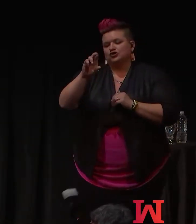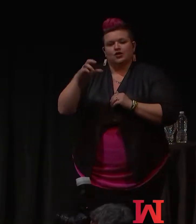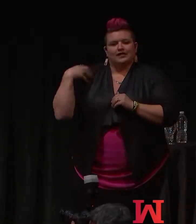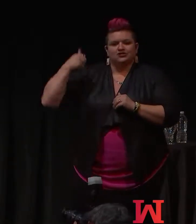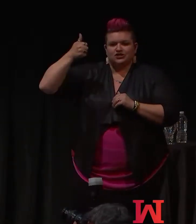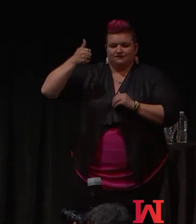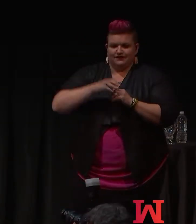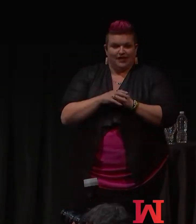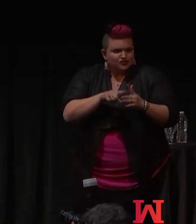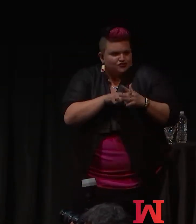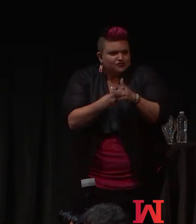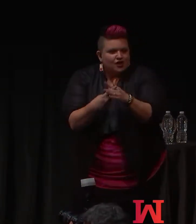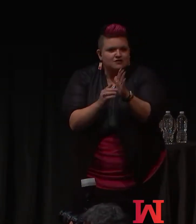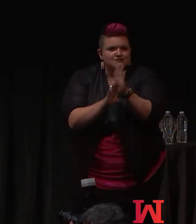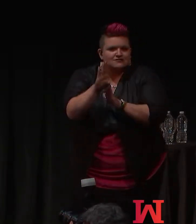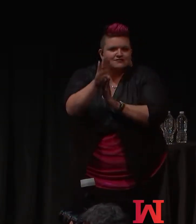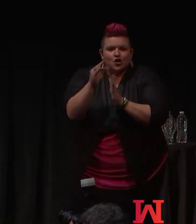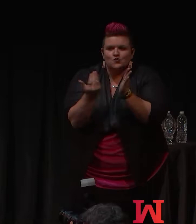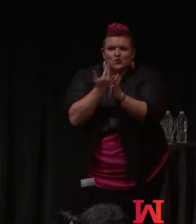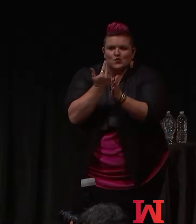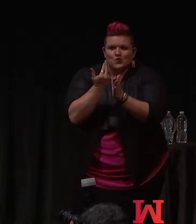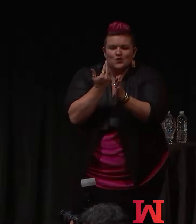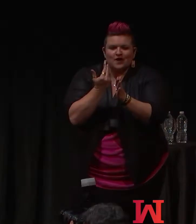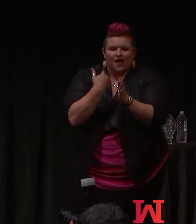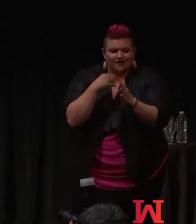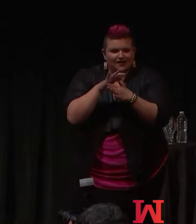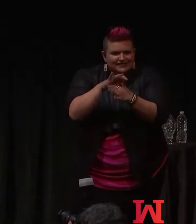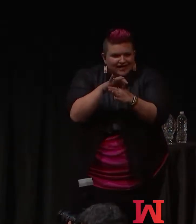the beginning of a new era of content and relations